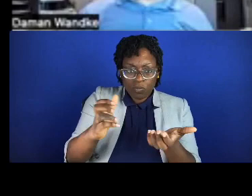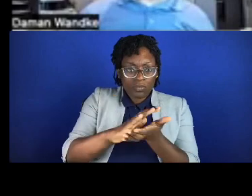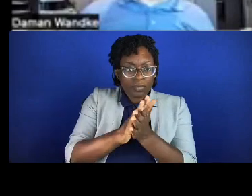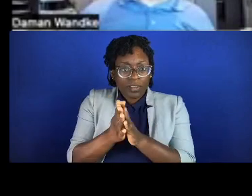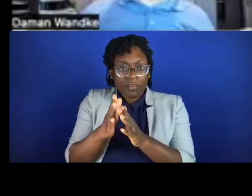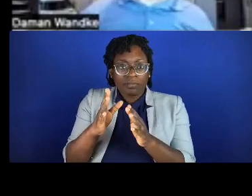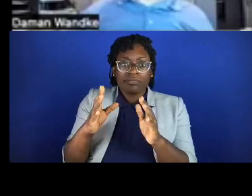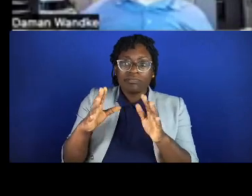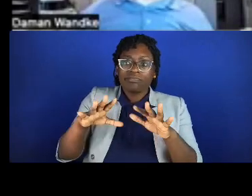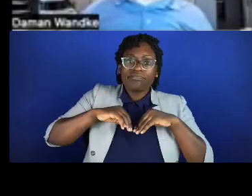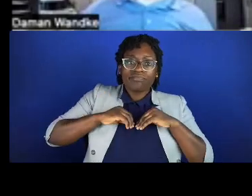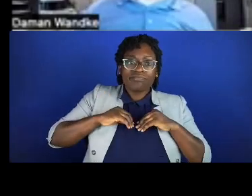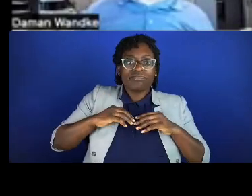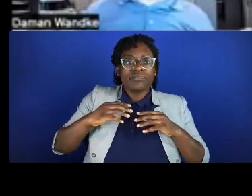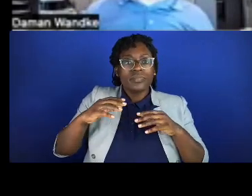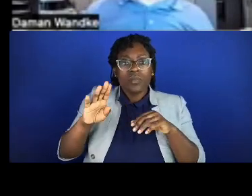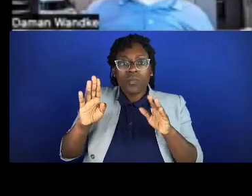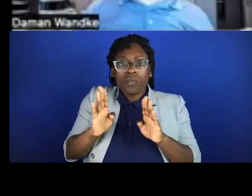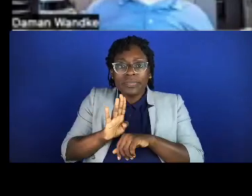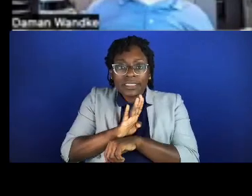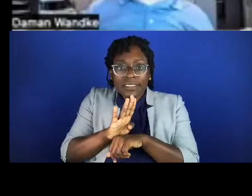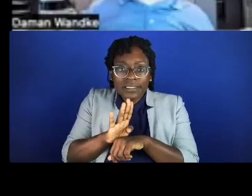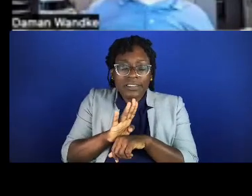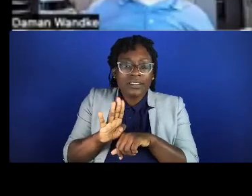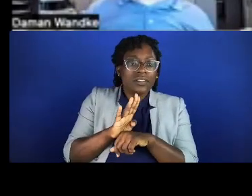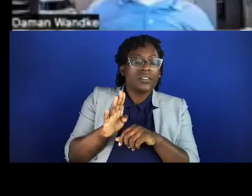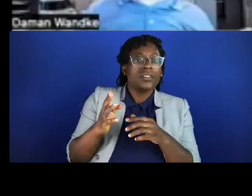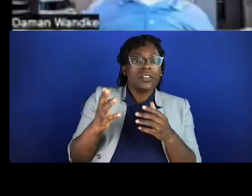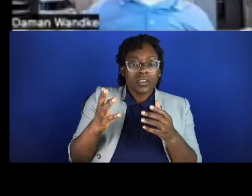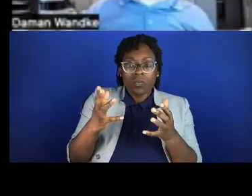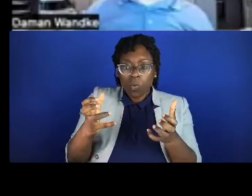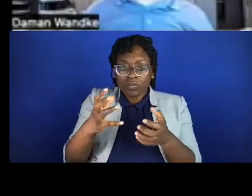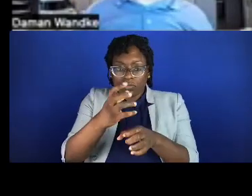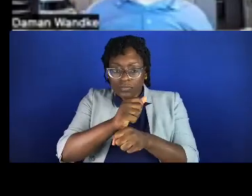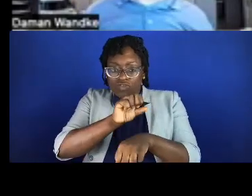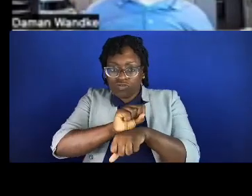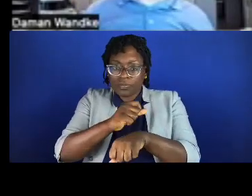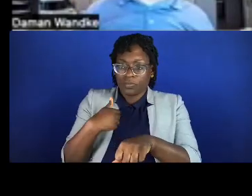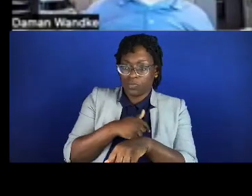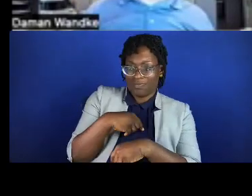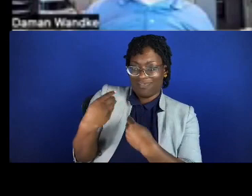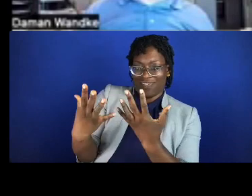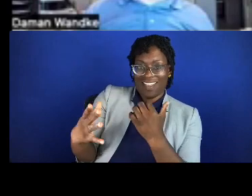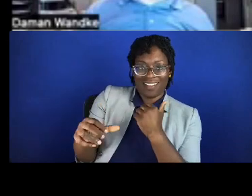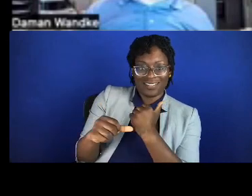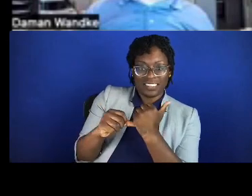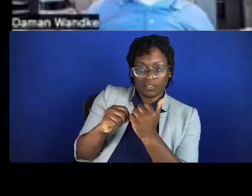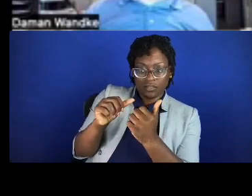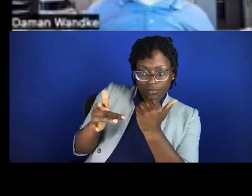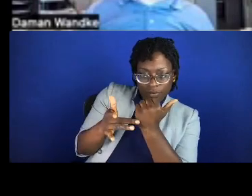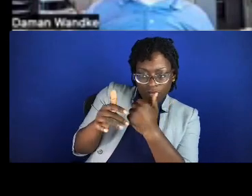self-employed and small business owners. Now, if you haven’t already pulled the chat